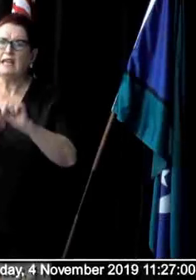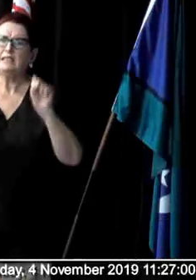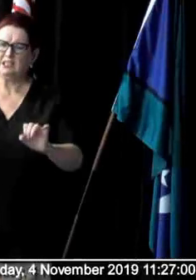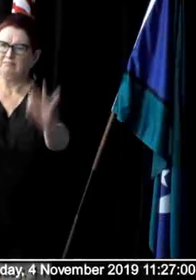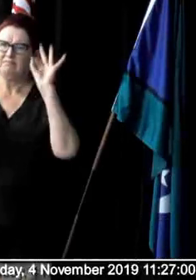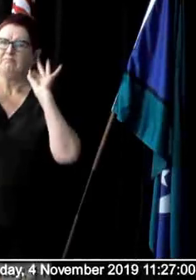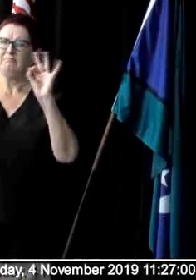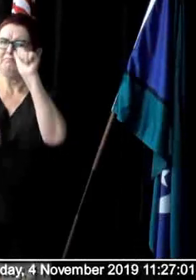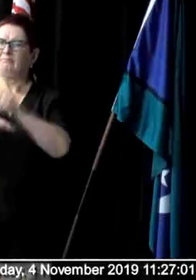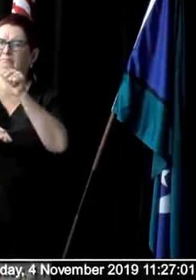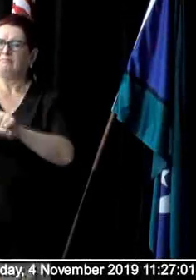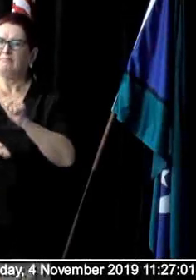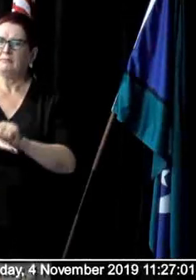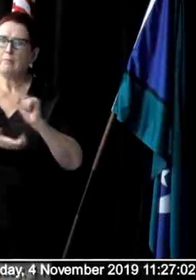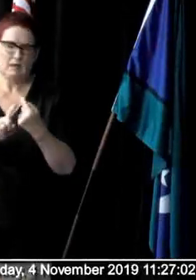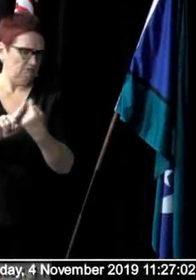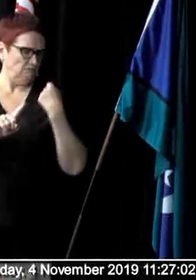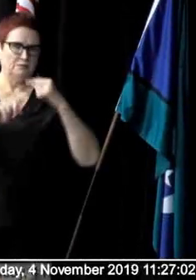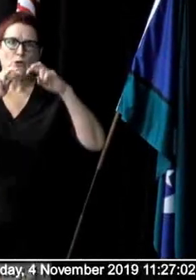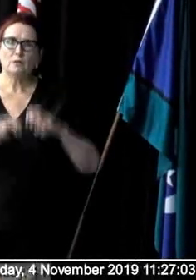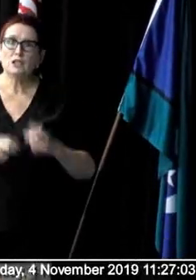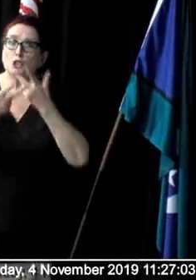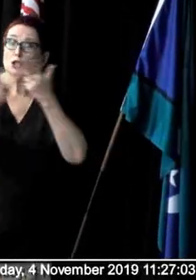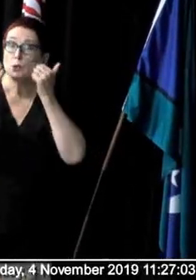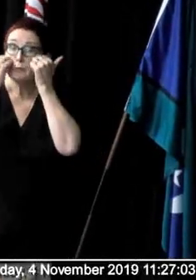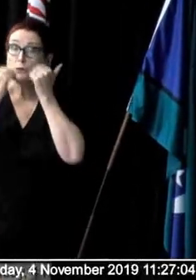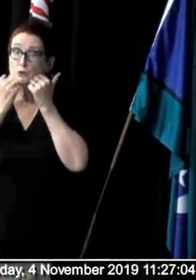gathered so far indicates that the inclusive policy is starting to gain